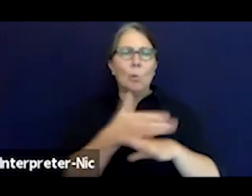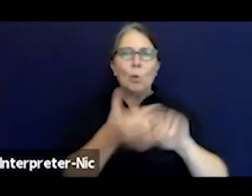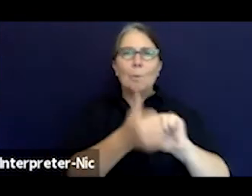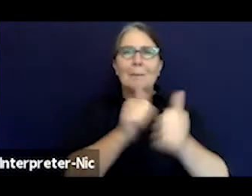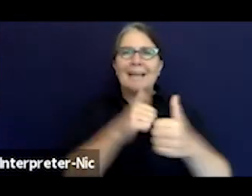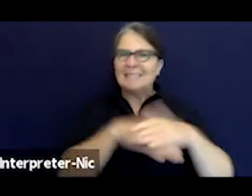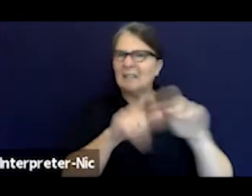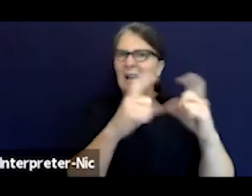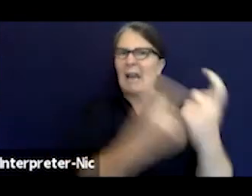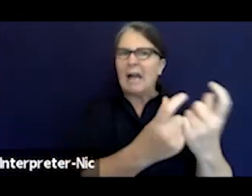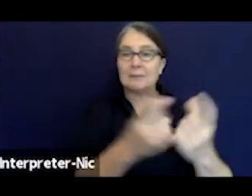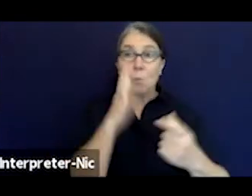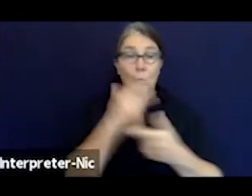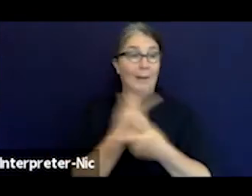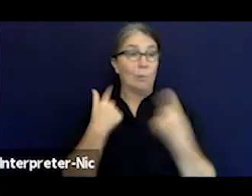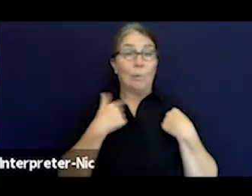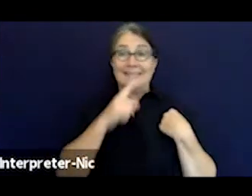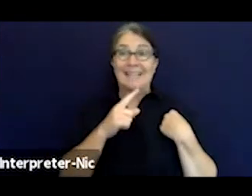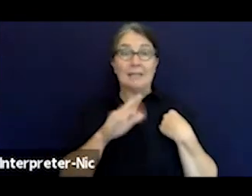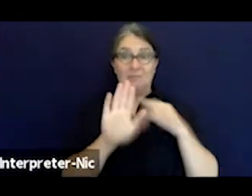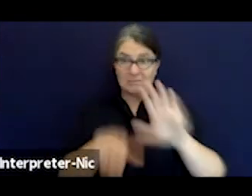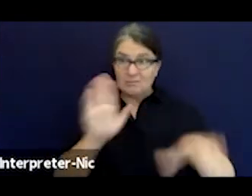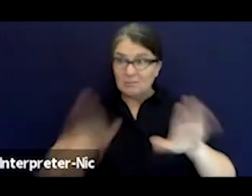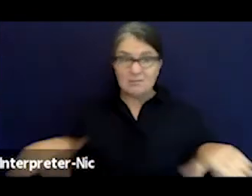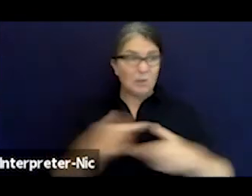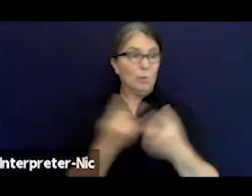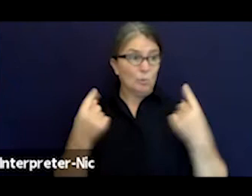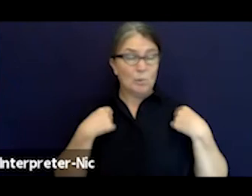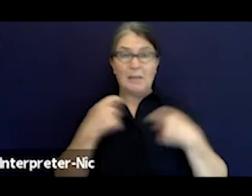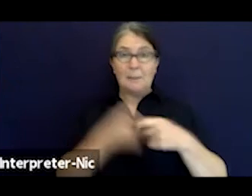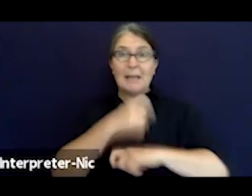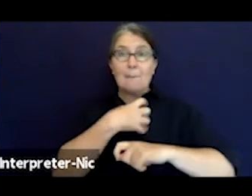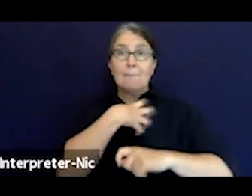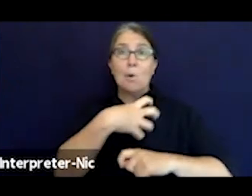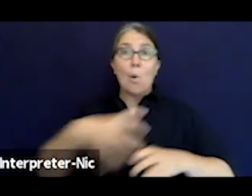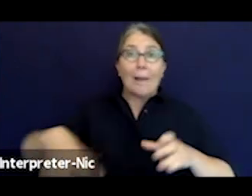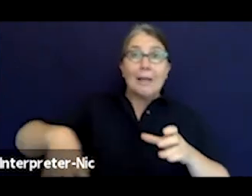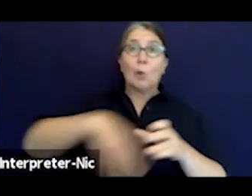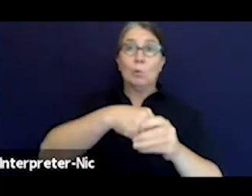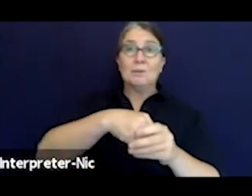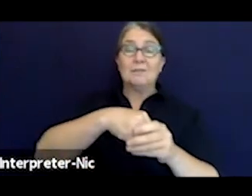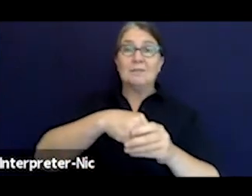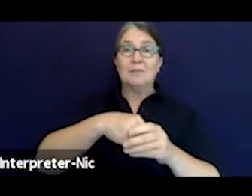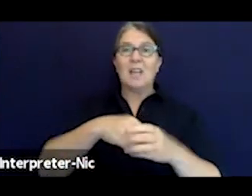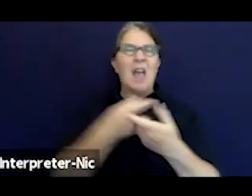when we say, “Let's be more inclusive,” they can think, “Well, I only have a small percentage of